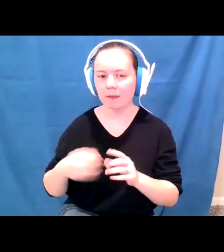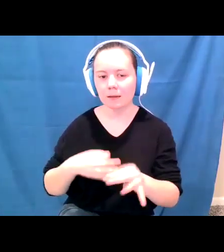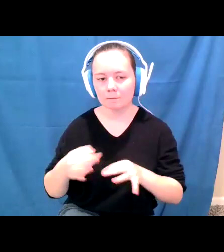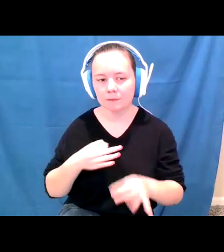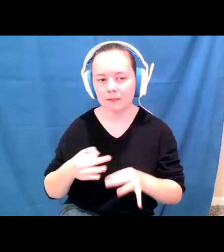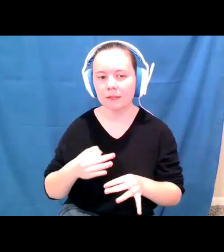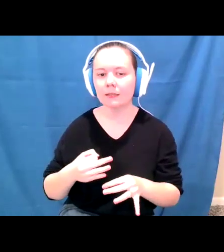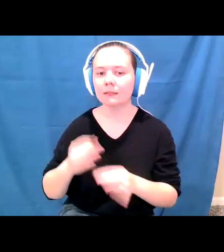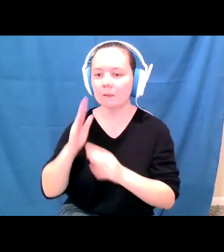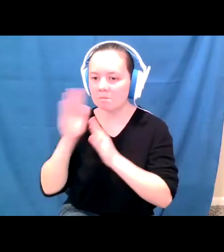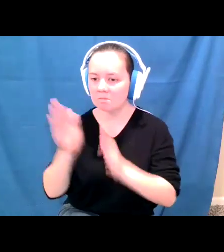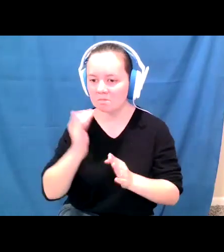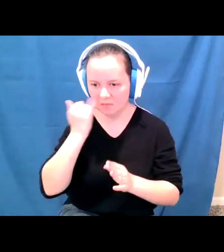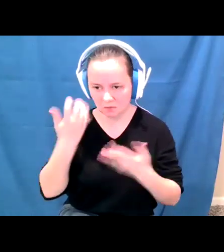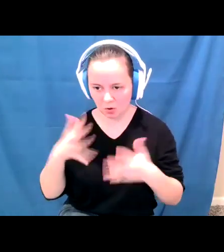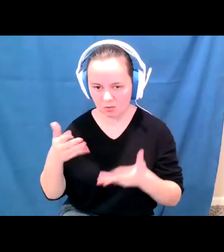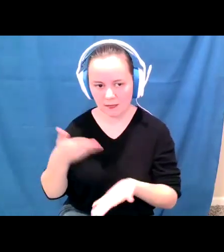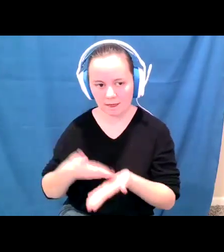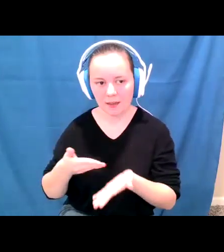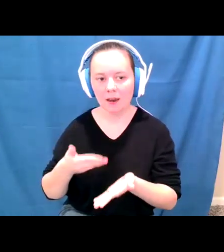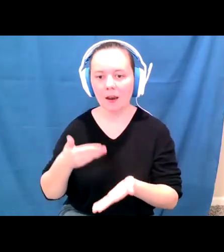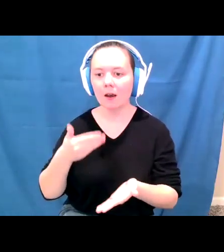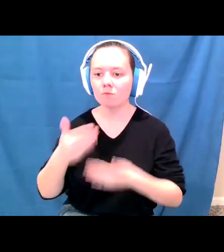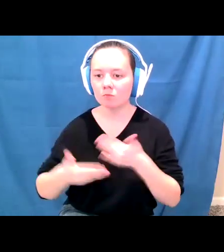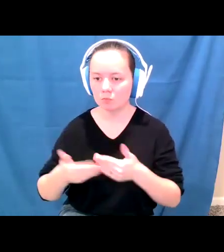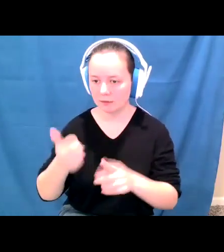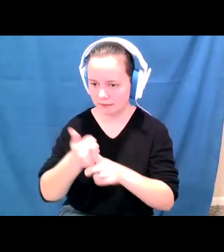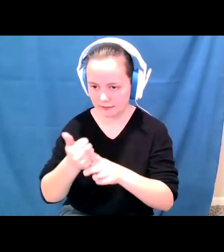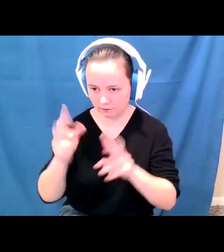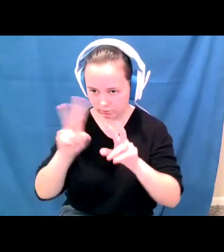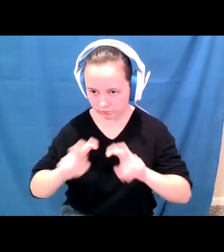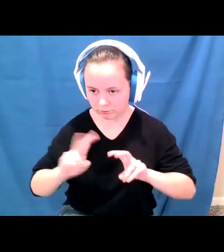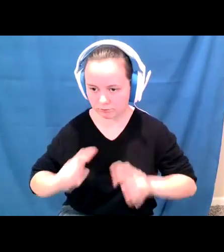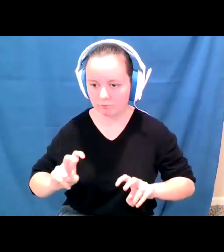walking through and completing a self-assessment, that's something that the coaches will be able to help with,